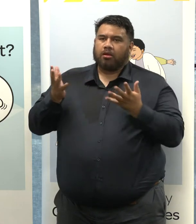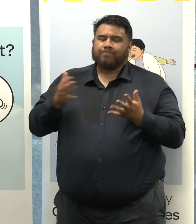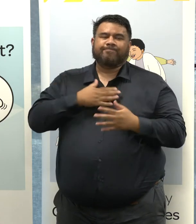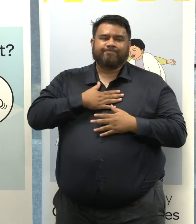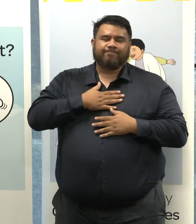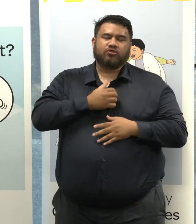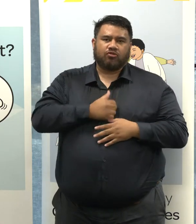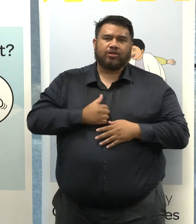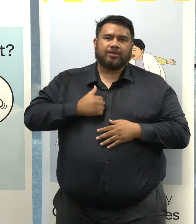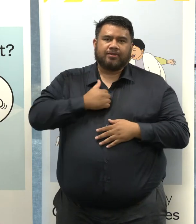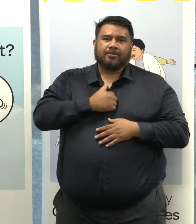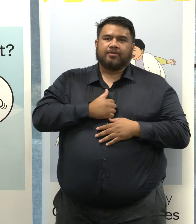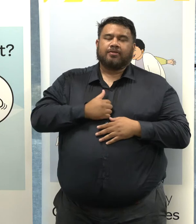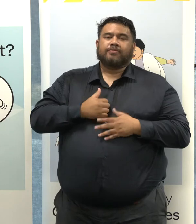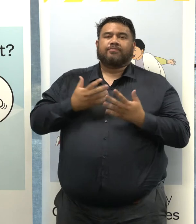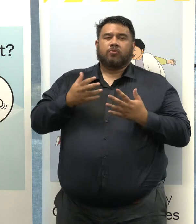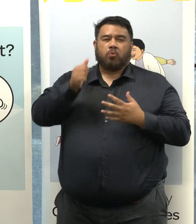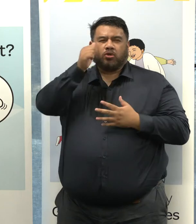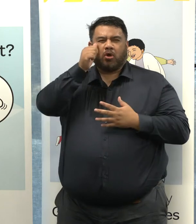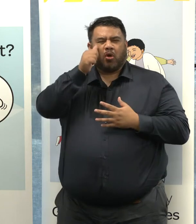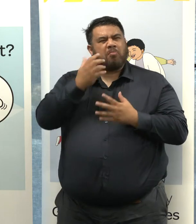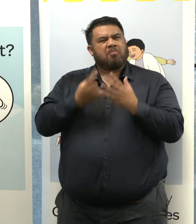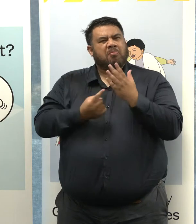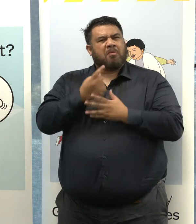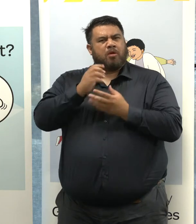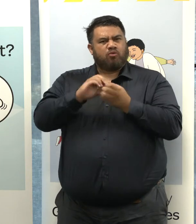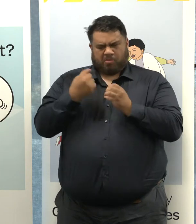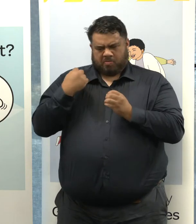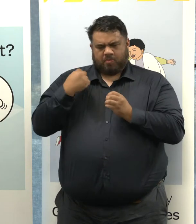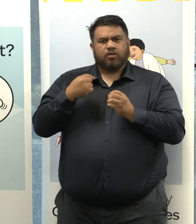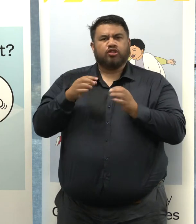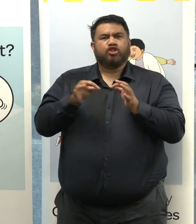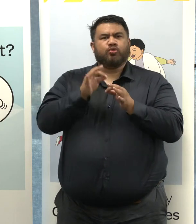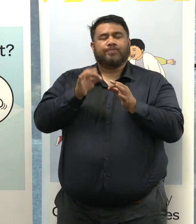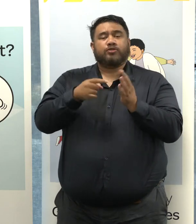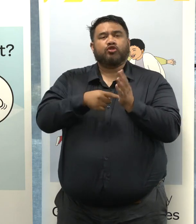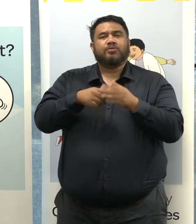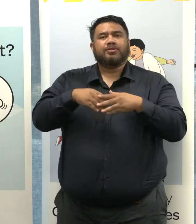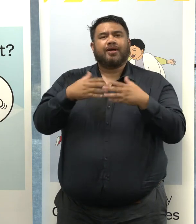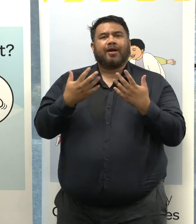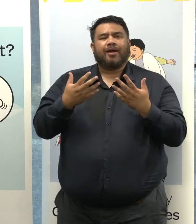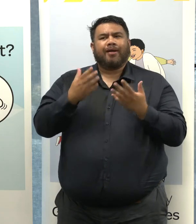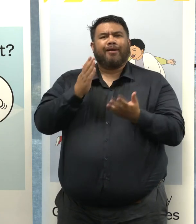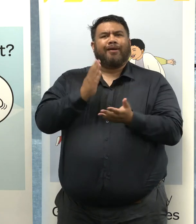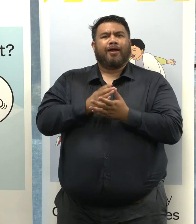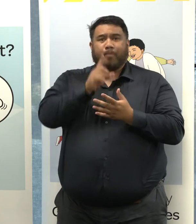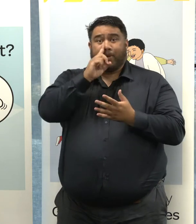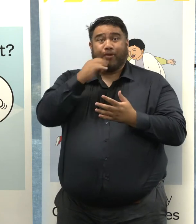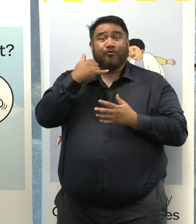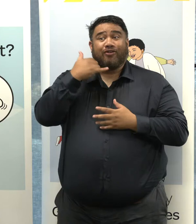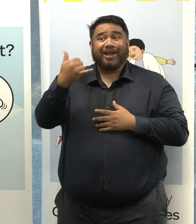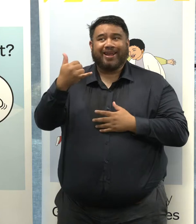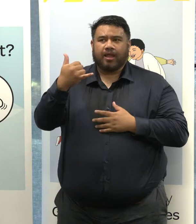I want to acknowledge those who